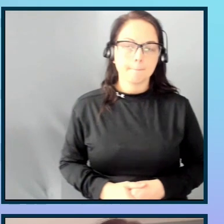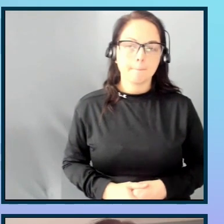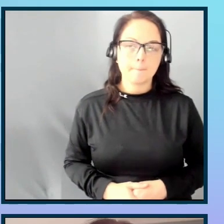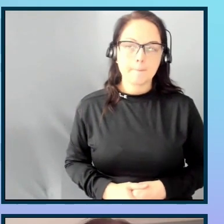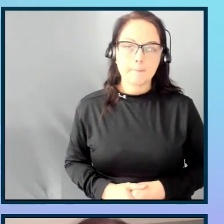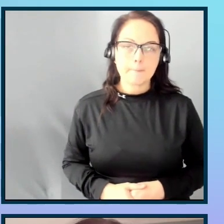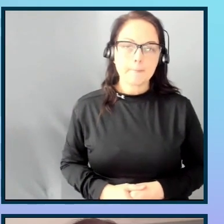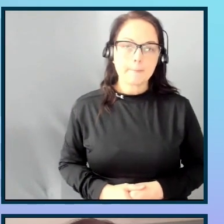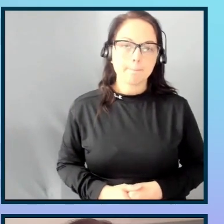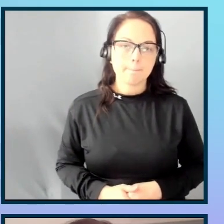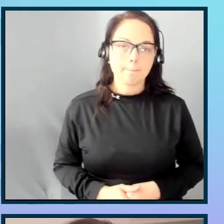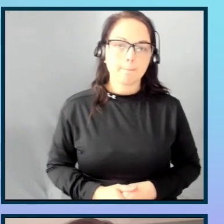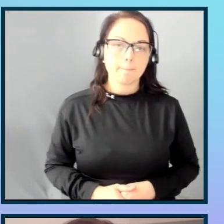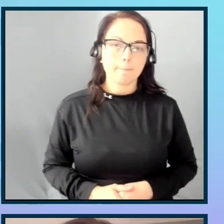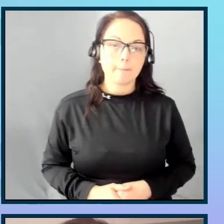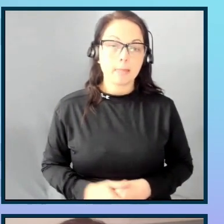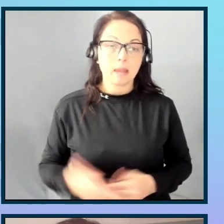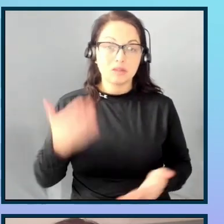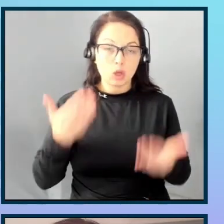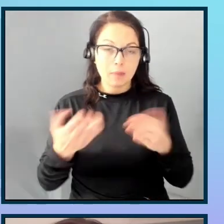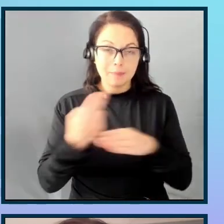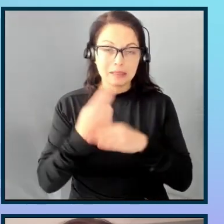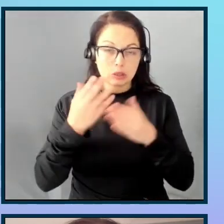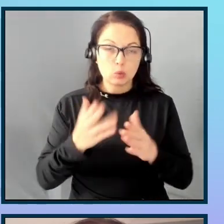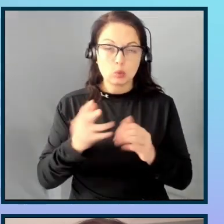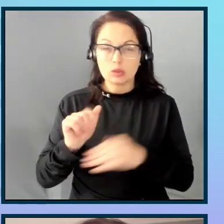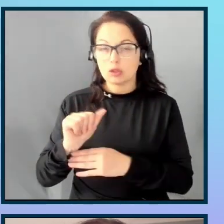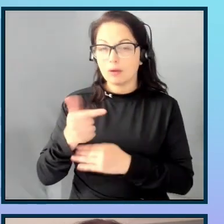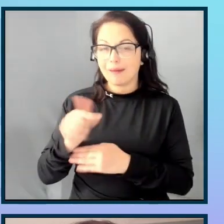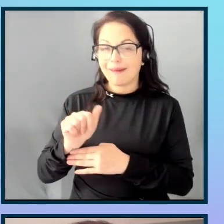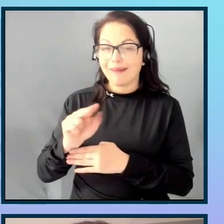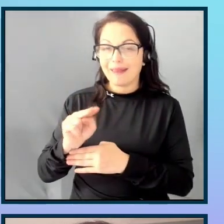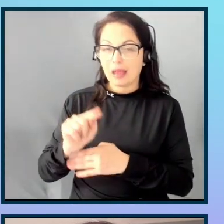There might be user agent methods, which is going to indicate